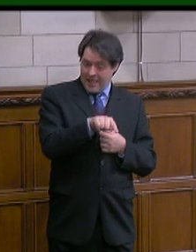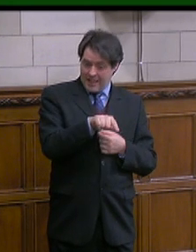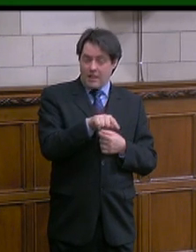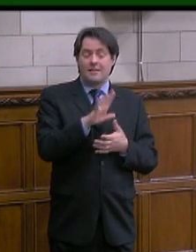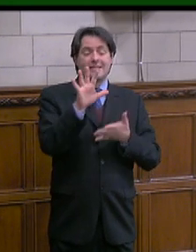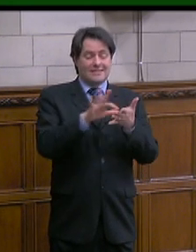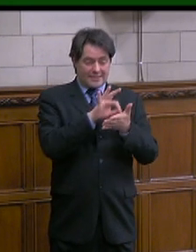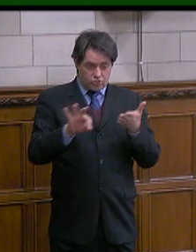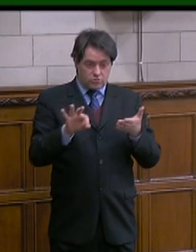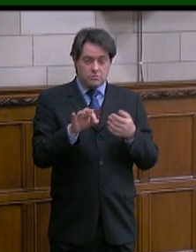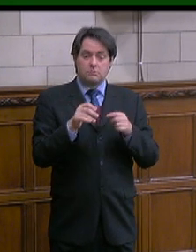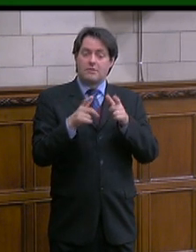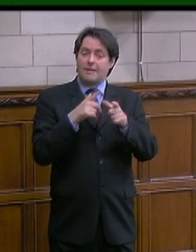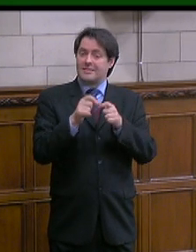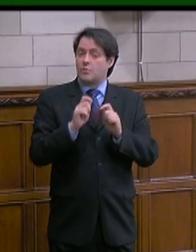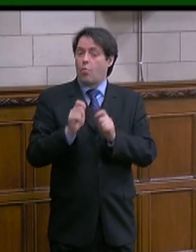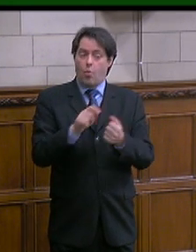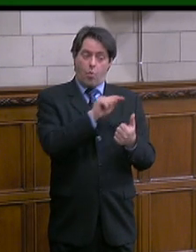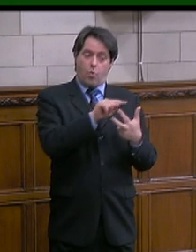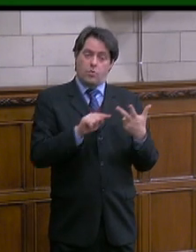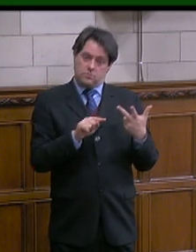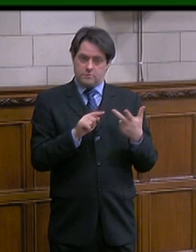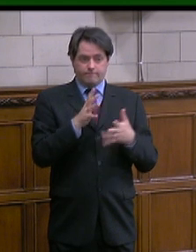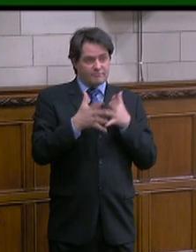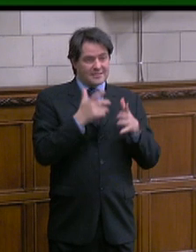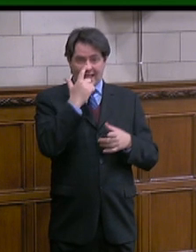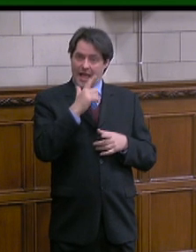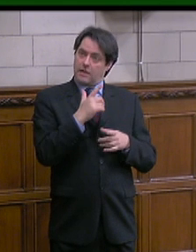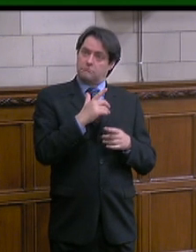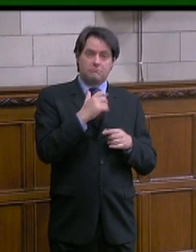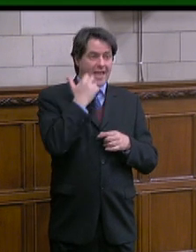Signature and ABC Awards enable people to engage in routine conversations about real